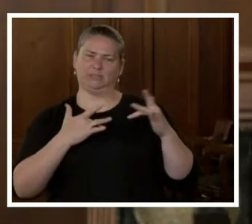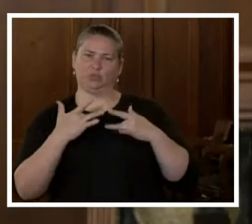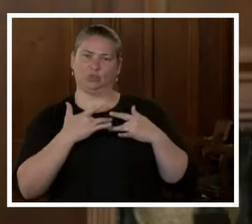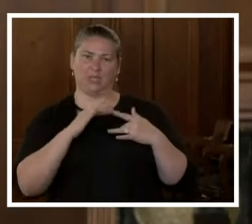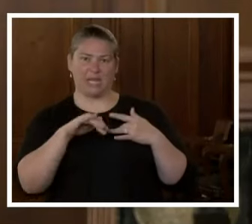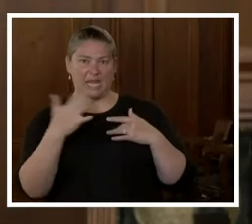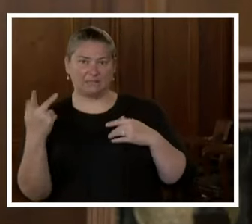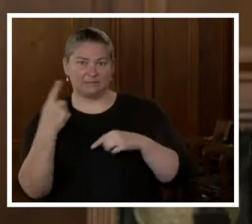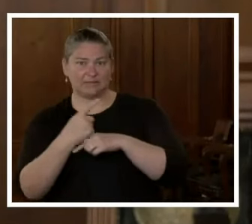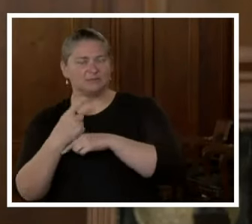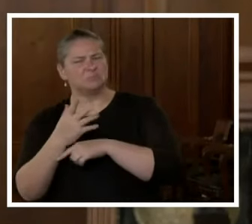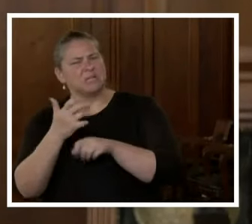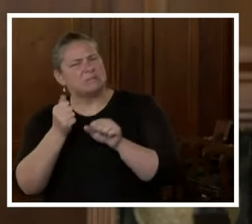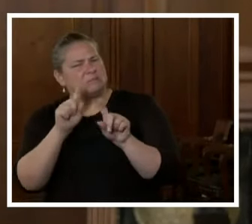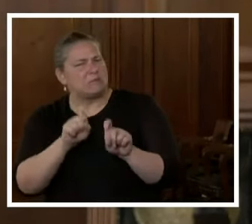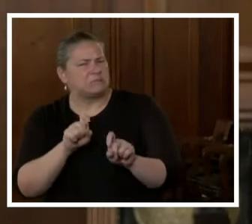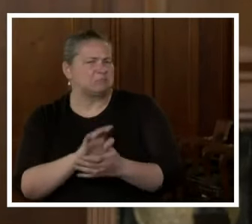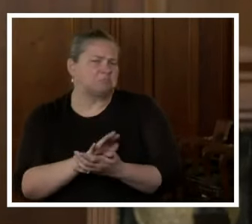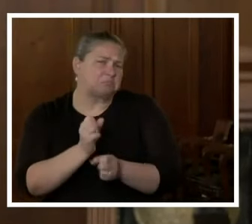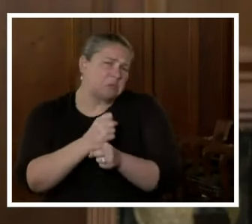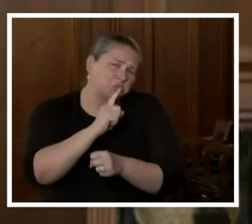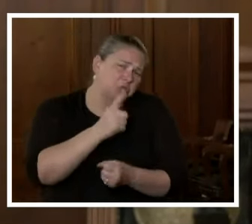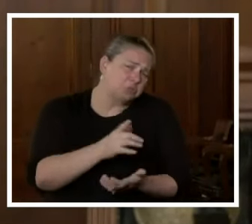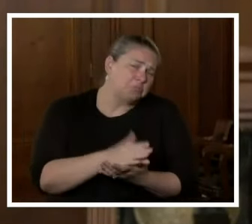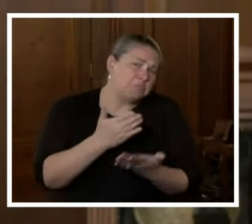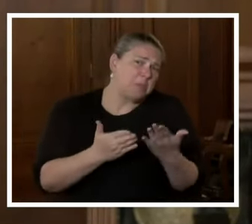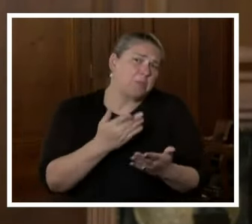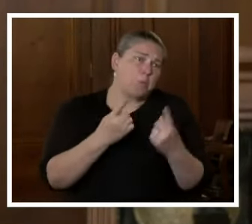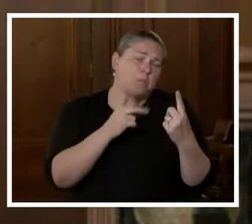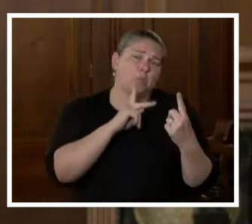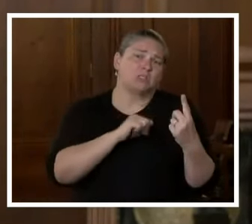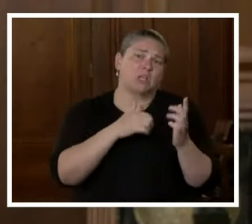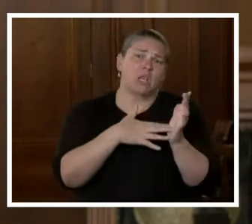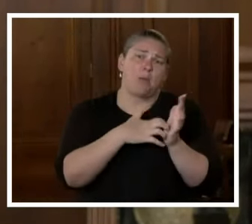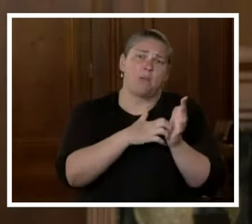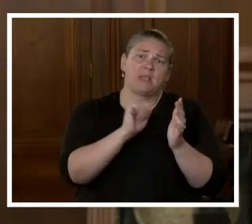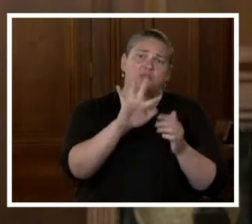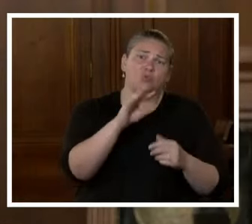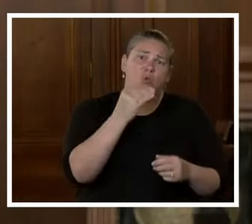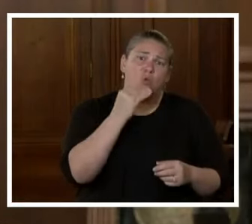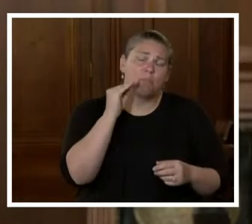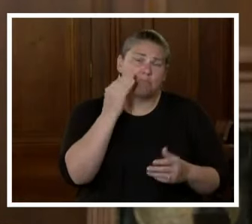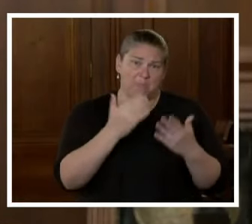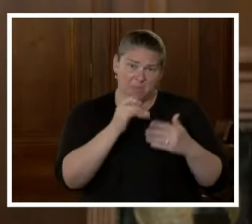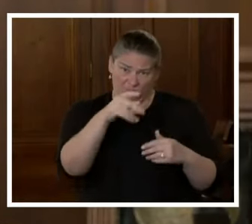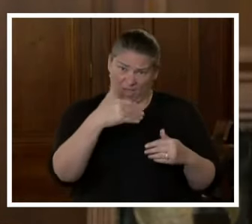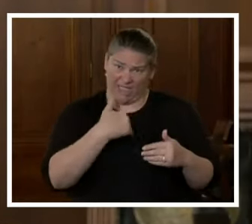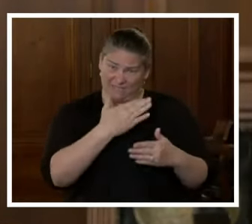NOT YET. WE'RE LOOKING AT WHEN THAT COULD BE. OBVIOUSLY THE CLEANING AND THE